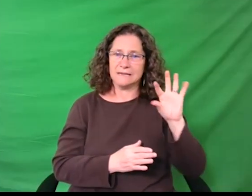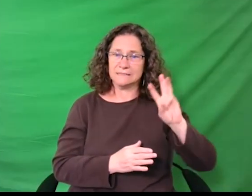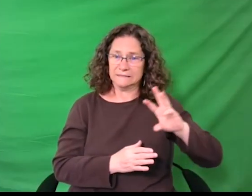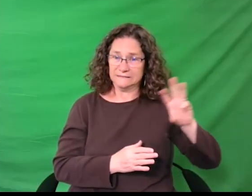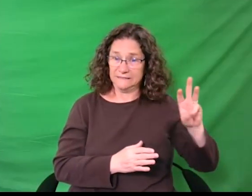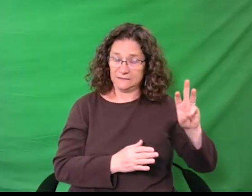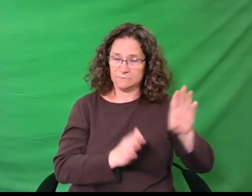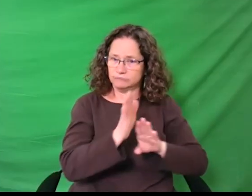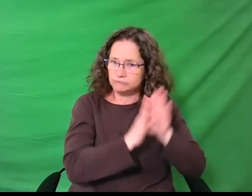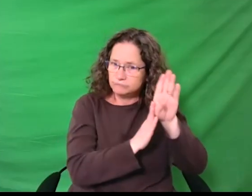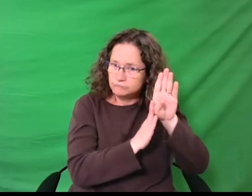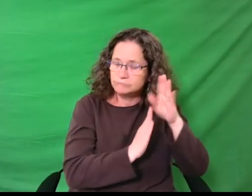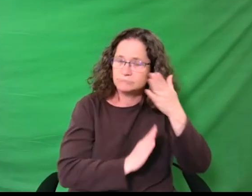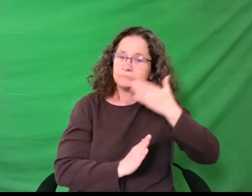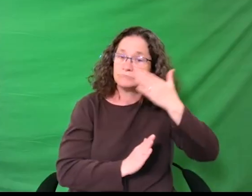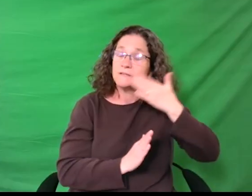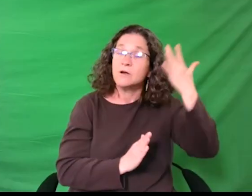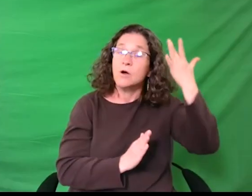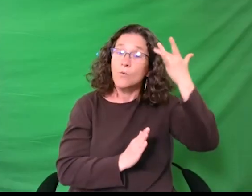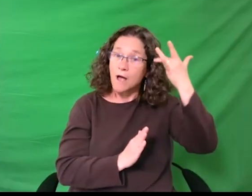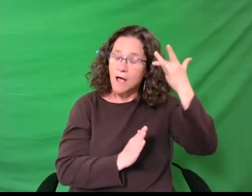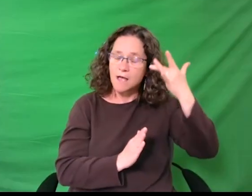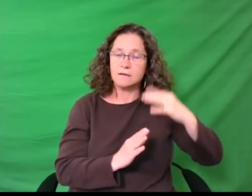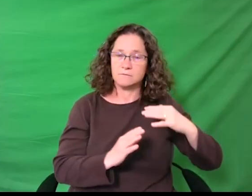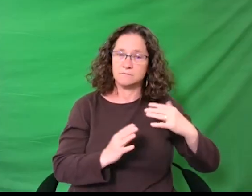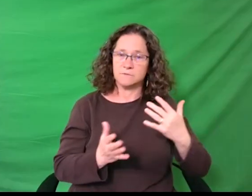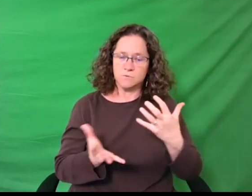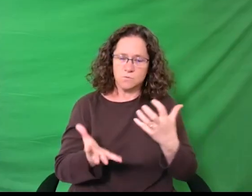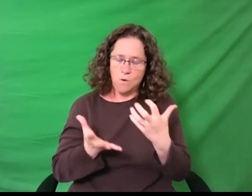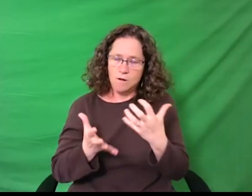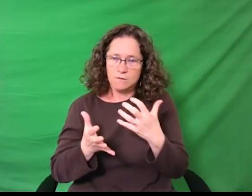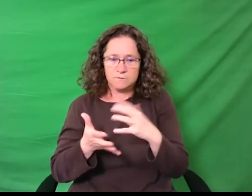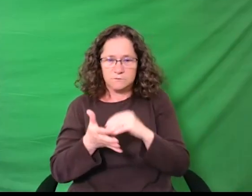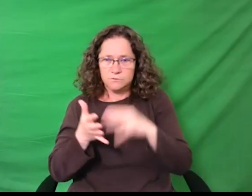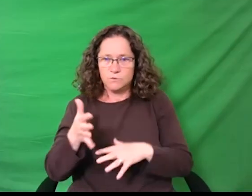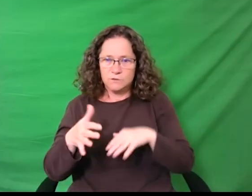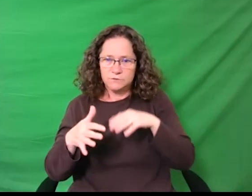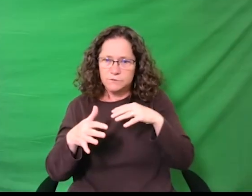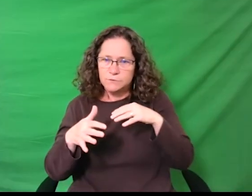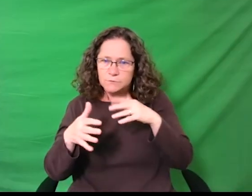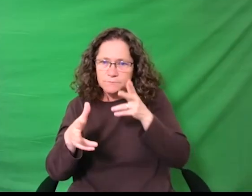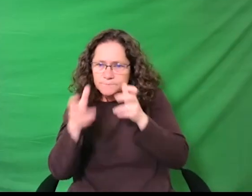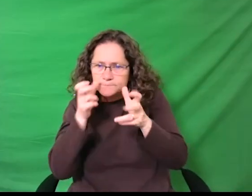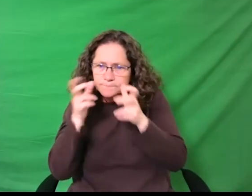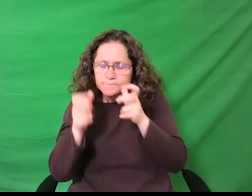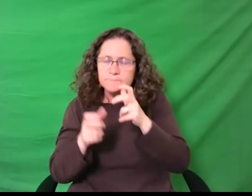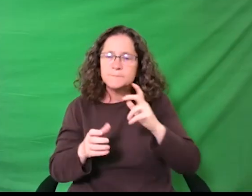to English phonology in order to become good readers. At the time, in the '60s, they didn't